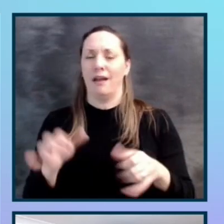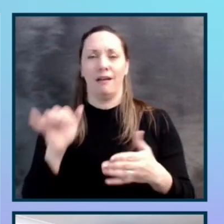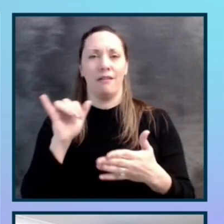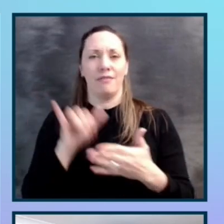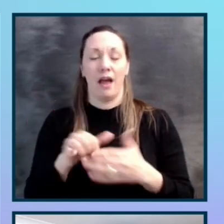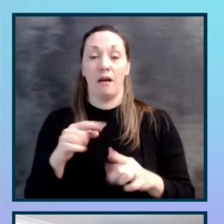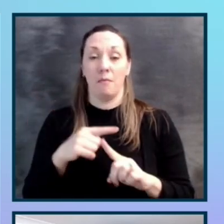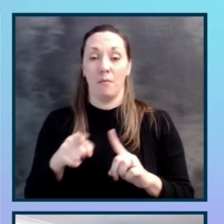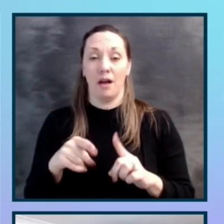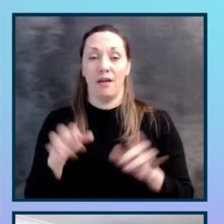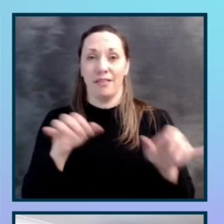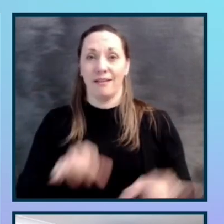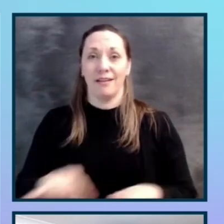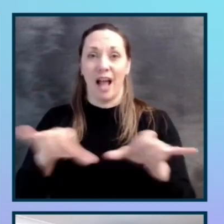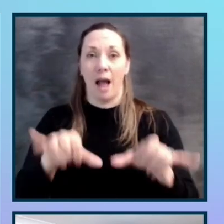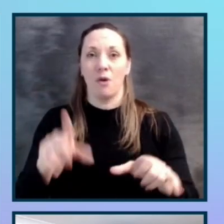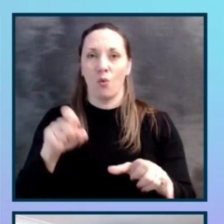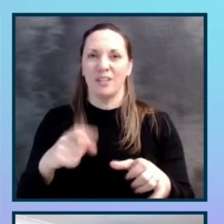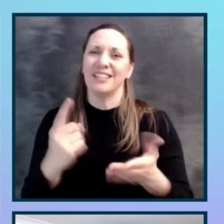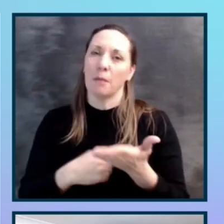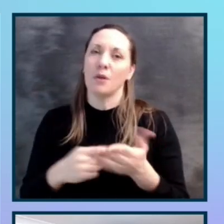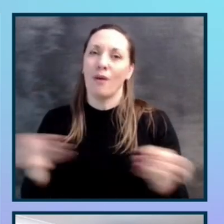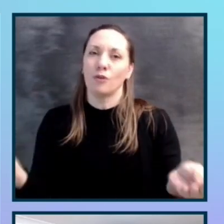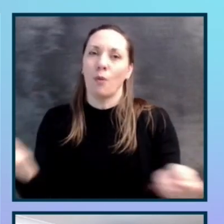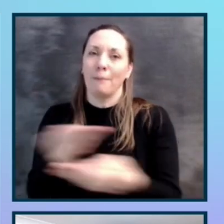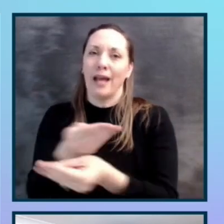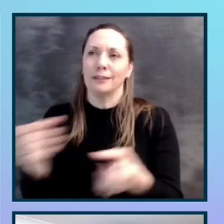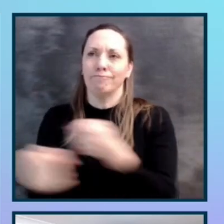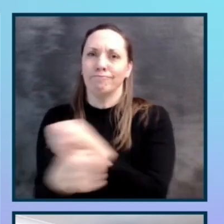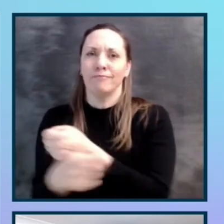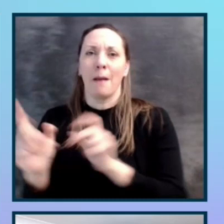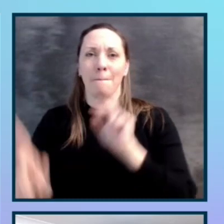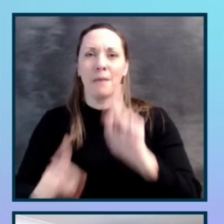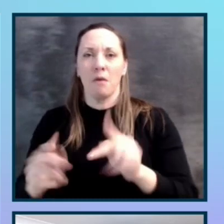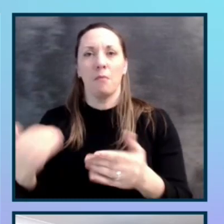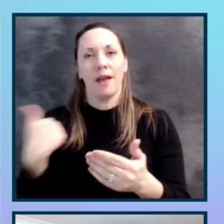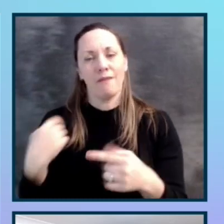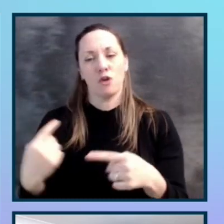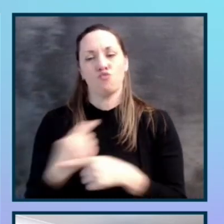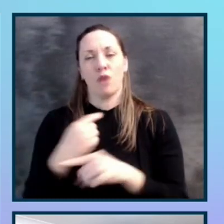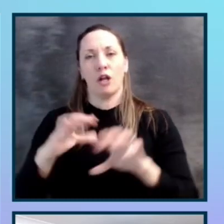we have to get people to fill in sometimes, but having a regular crew who knows not only my strengths